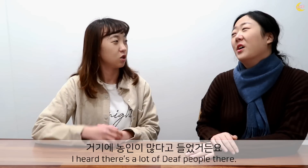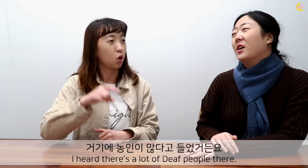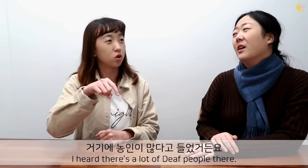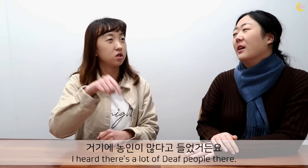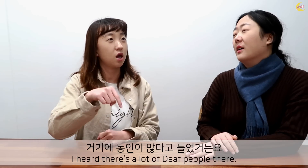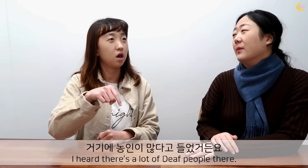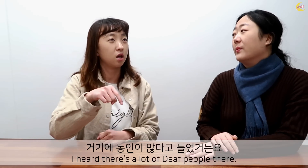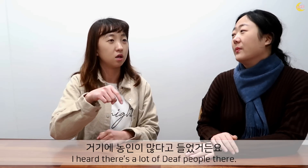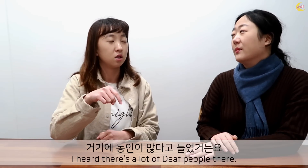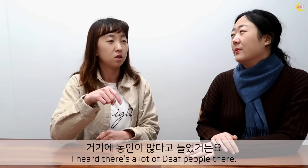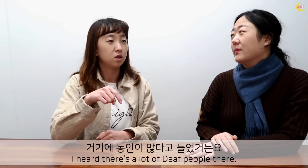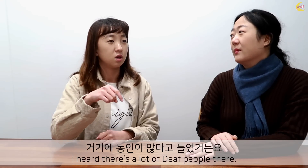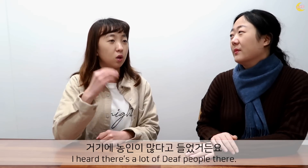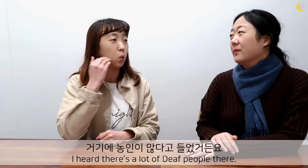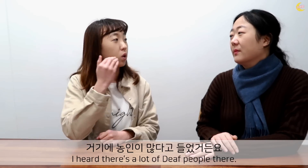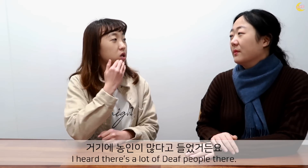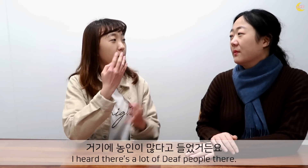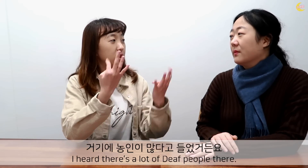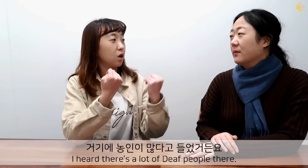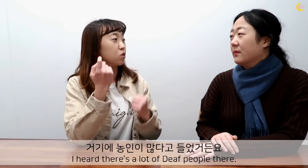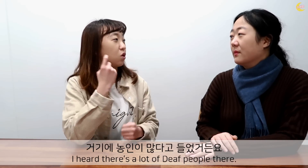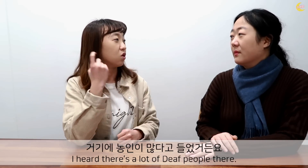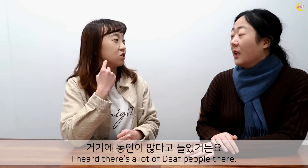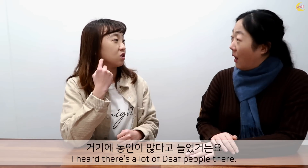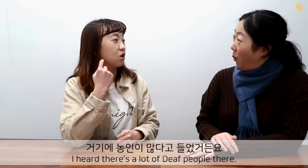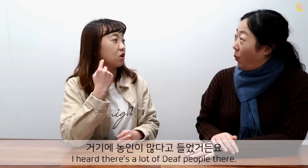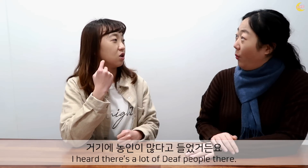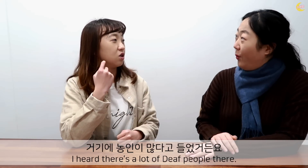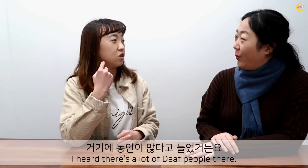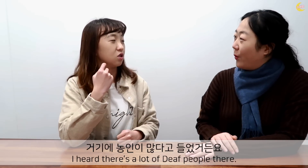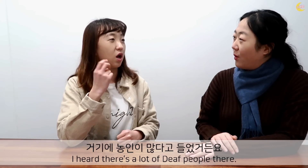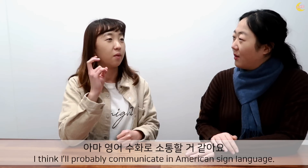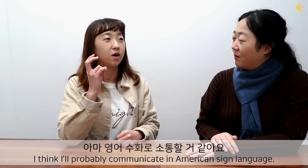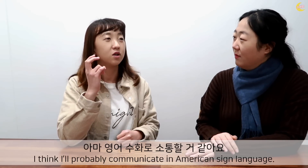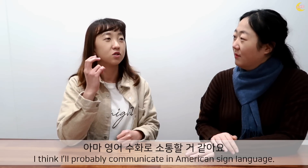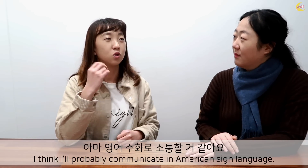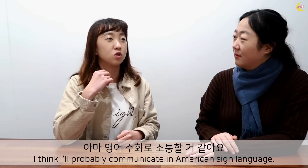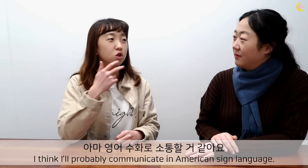I heard there’s a lot of Deaf people there.